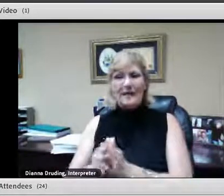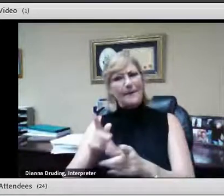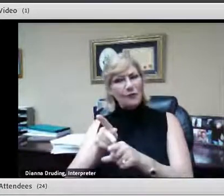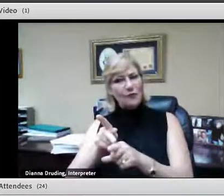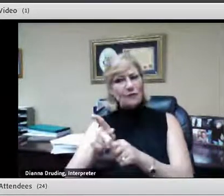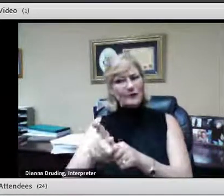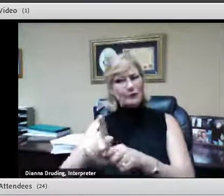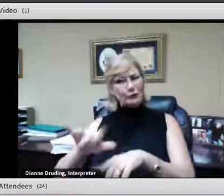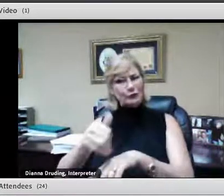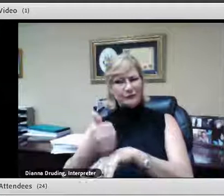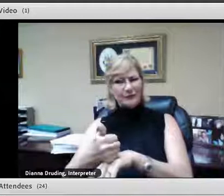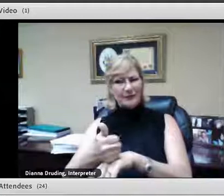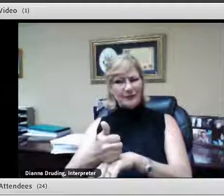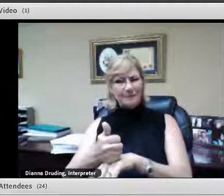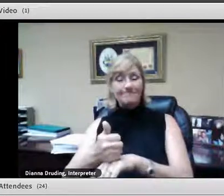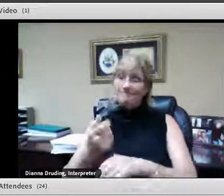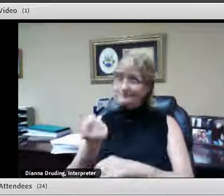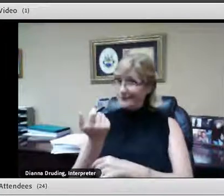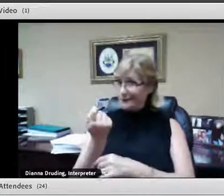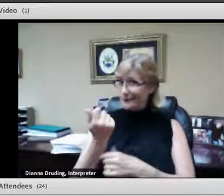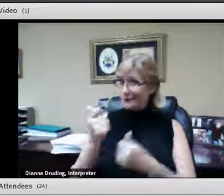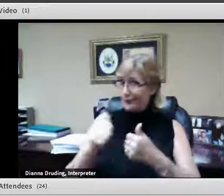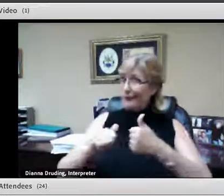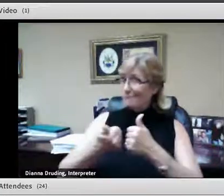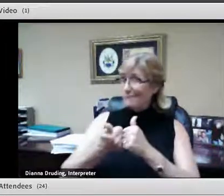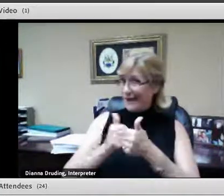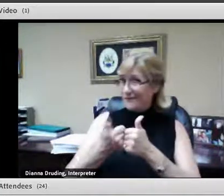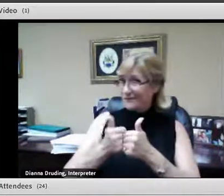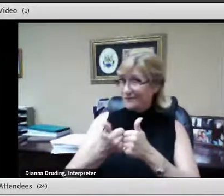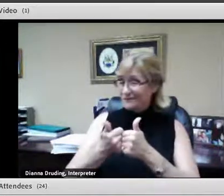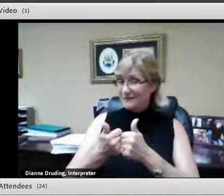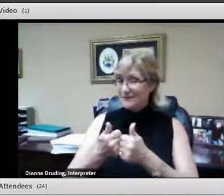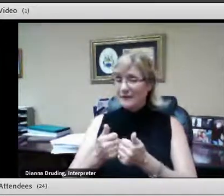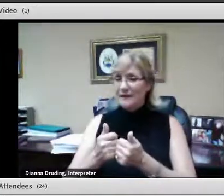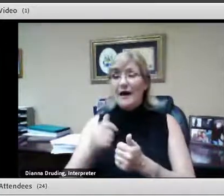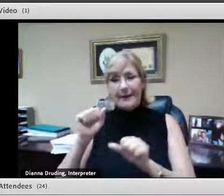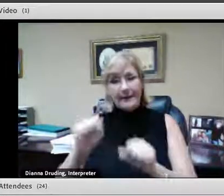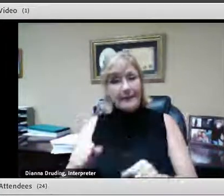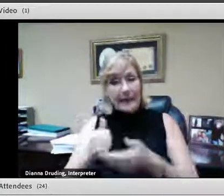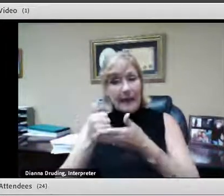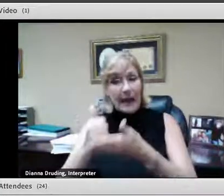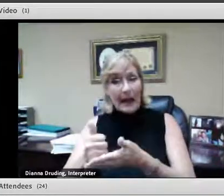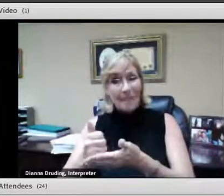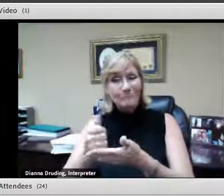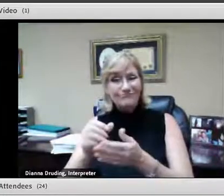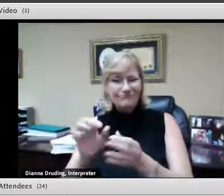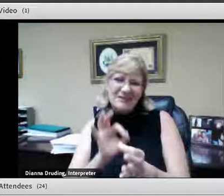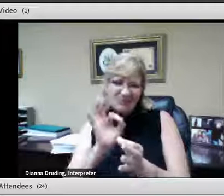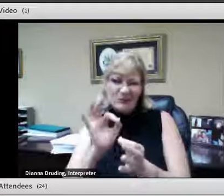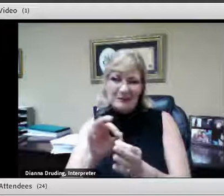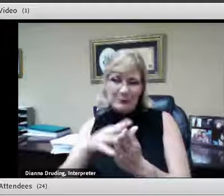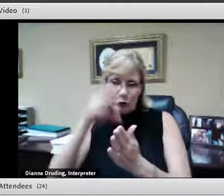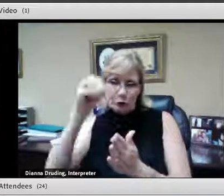is somewhat competitive, and it can help certain students gain confidence. Now, the flip side of that coin,